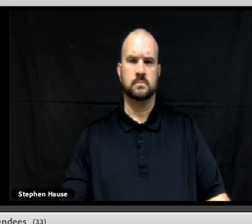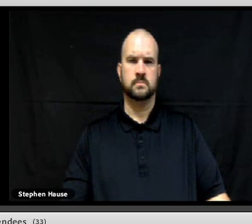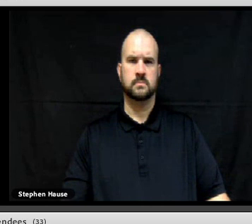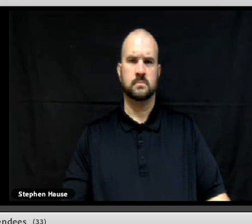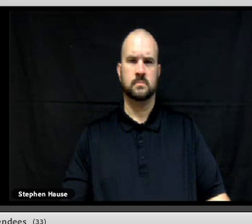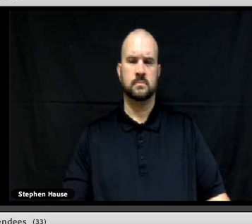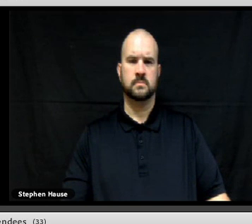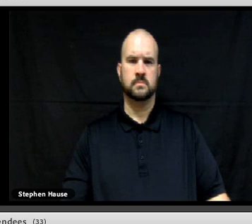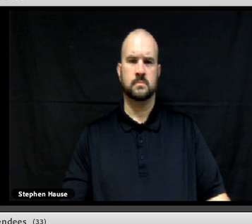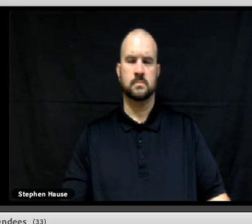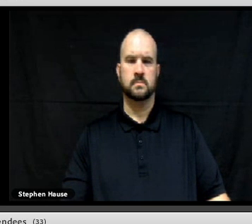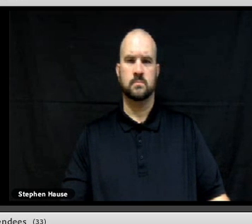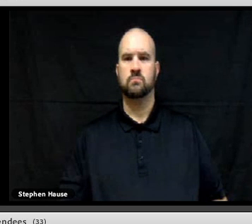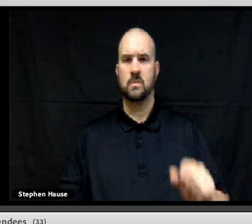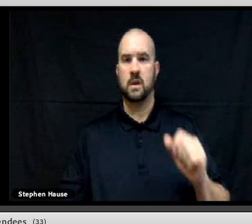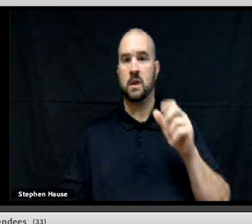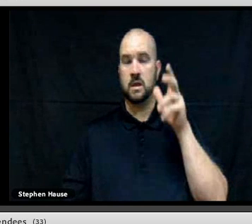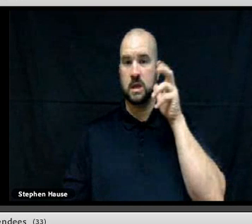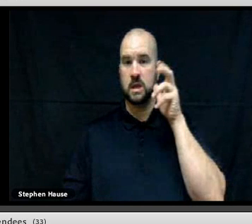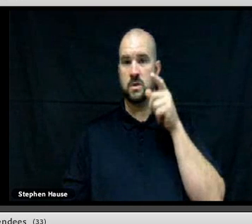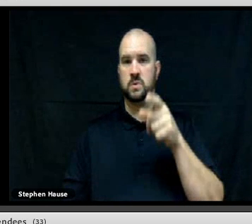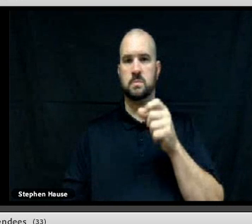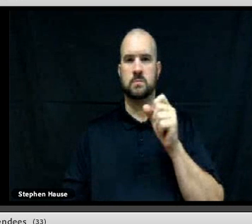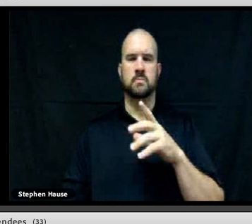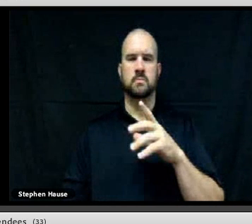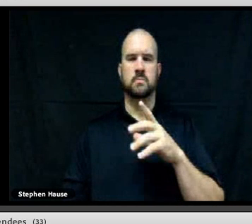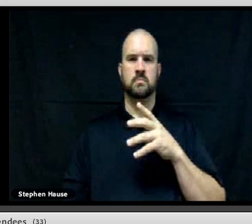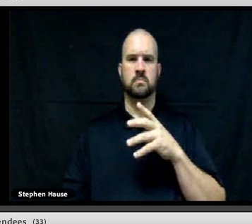Um, I have one question regarding, um, the thumbnails.